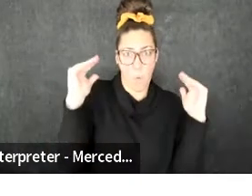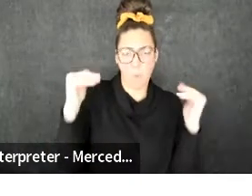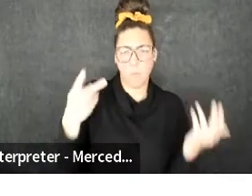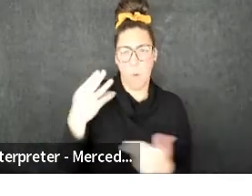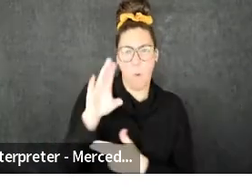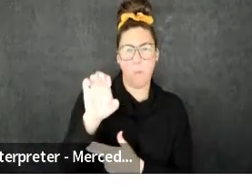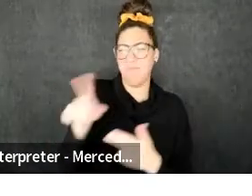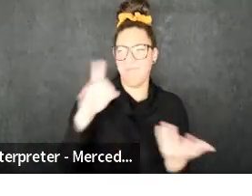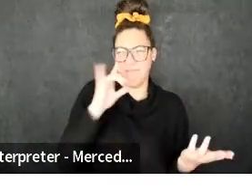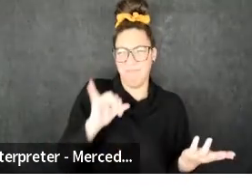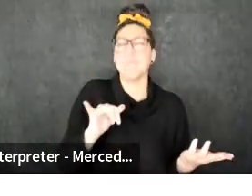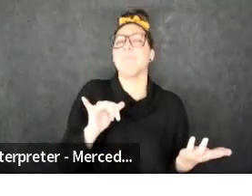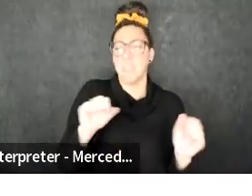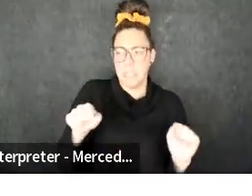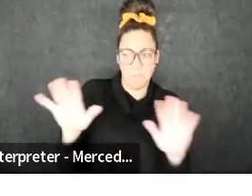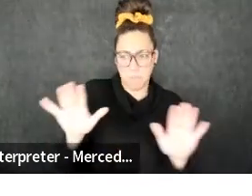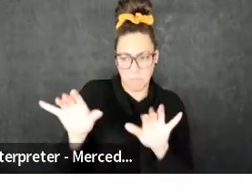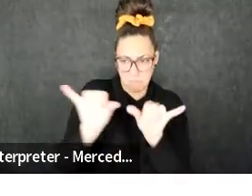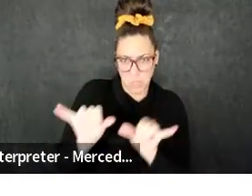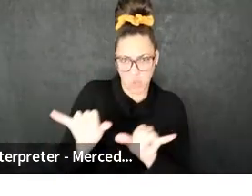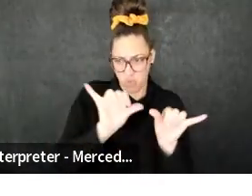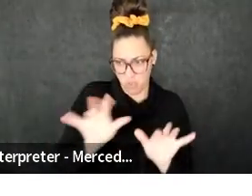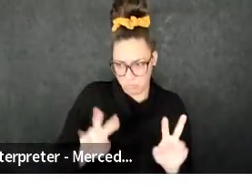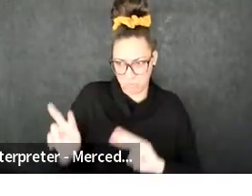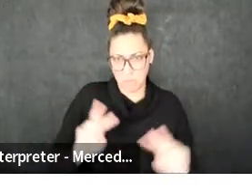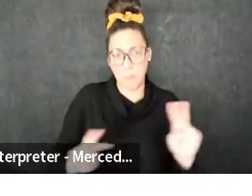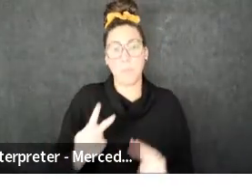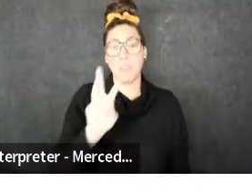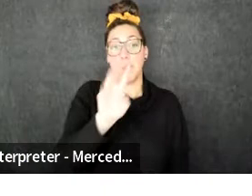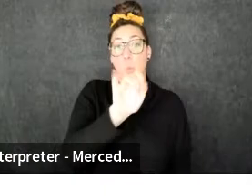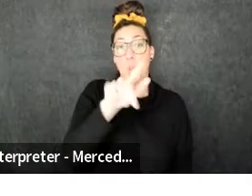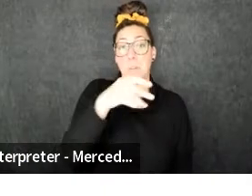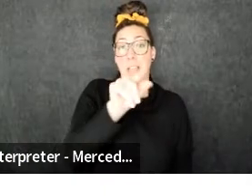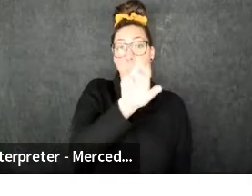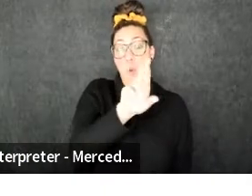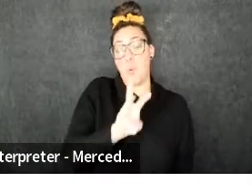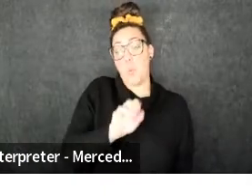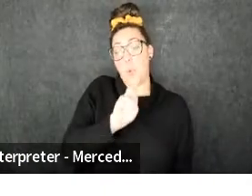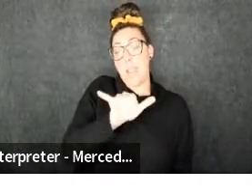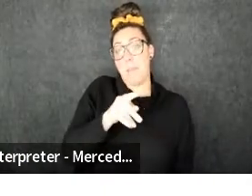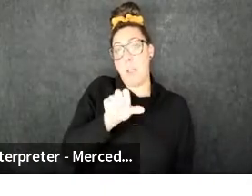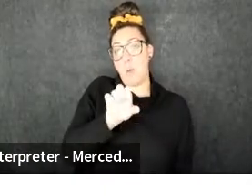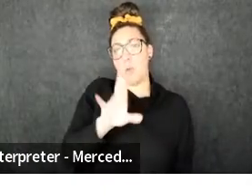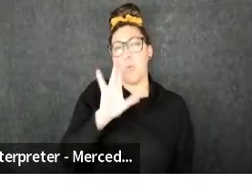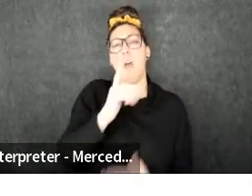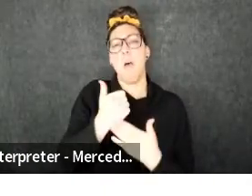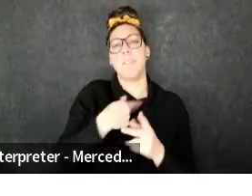so we can sort of gauge where they are and the willpower and where power scores are going to help us figure out what they might be alone